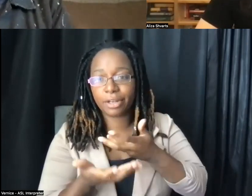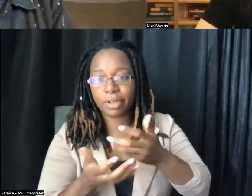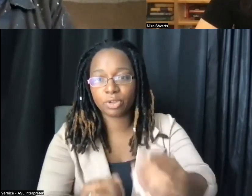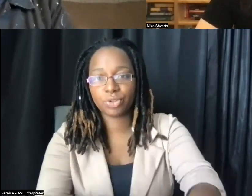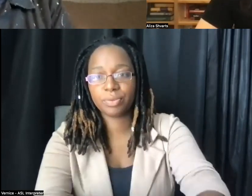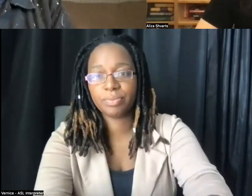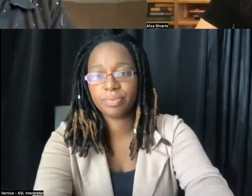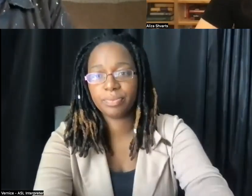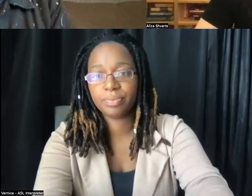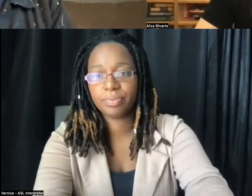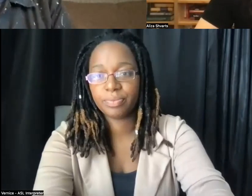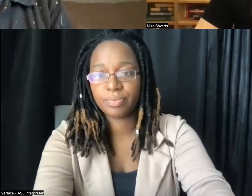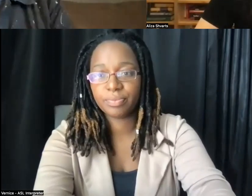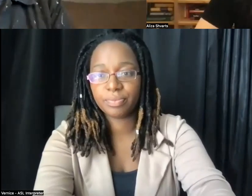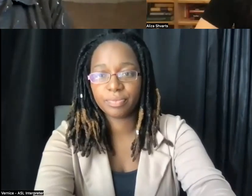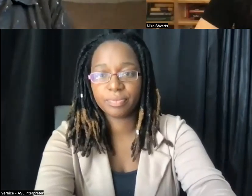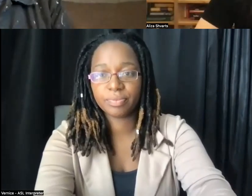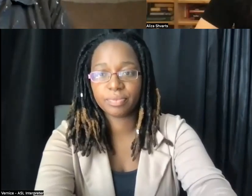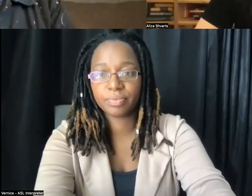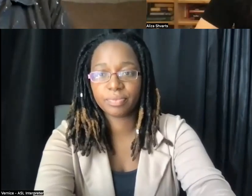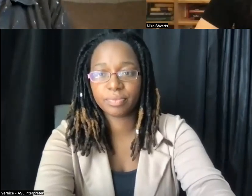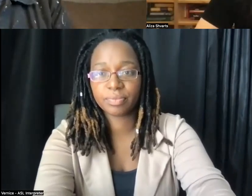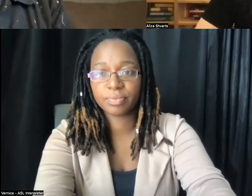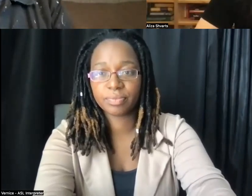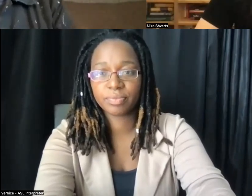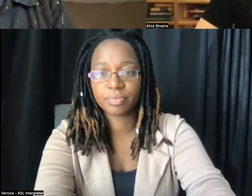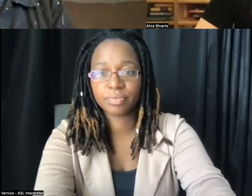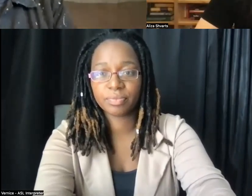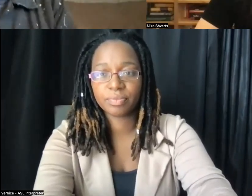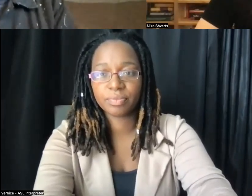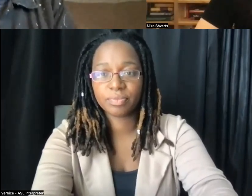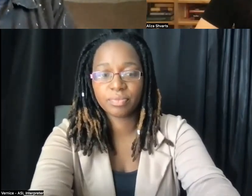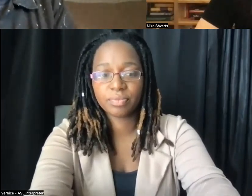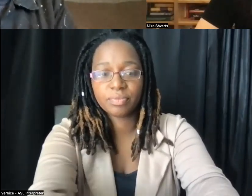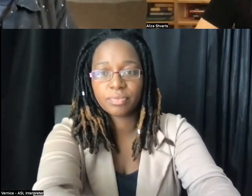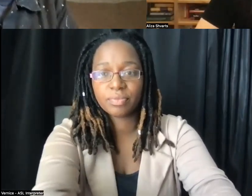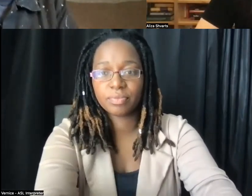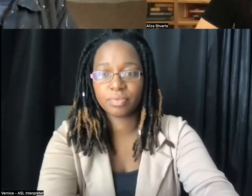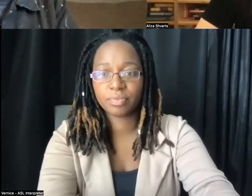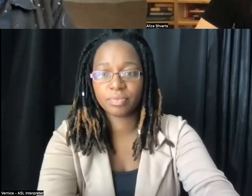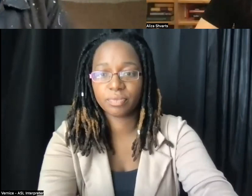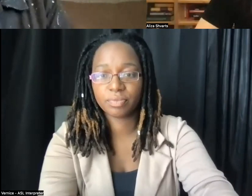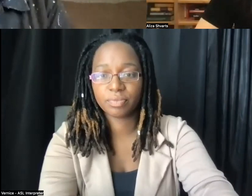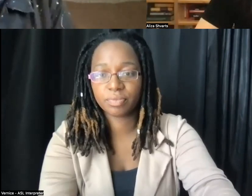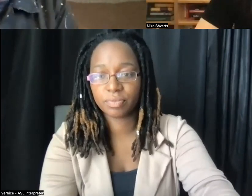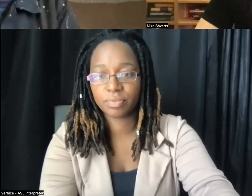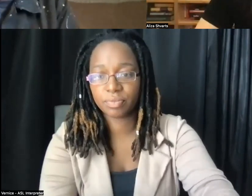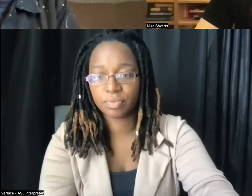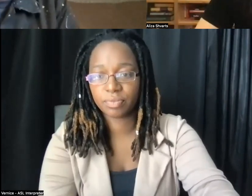I've noticed that in interactions. And the other thing,